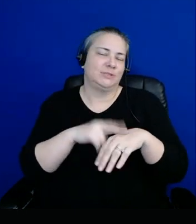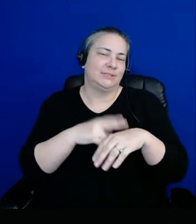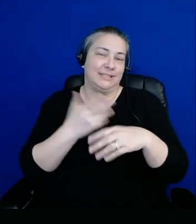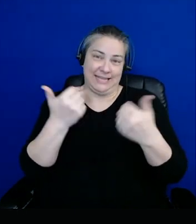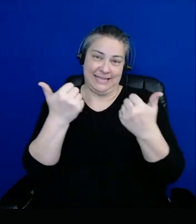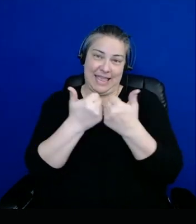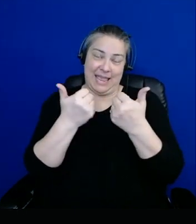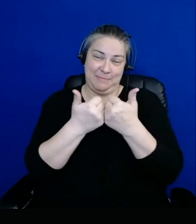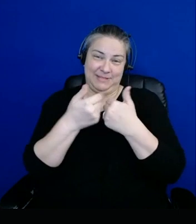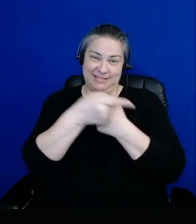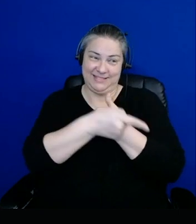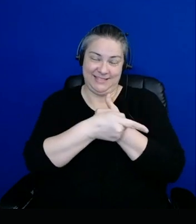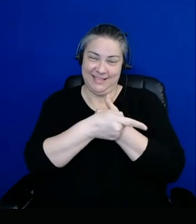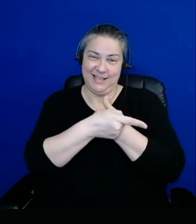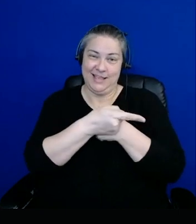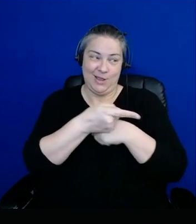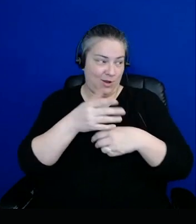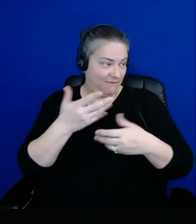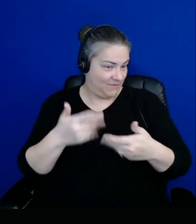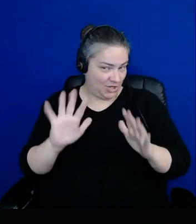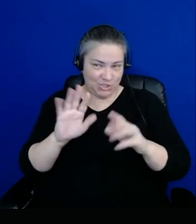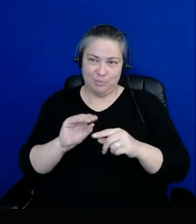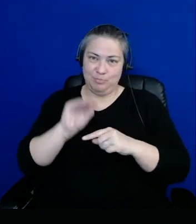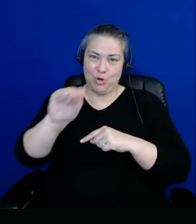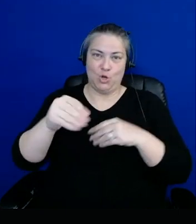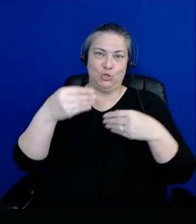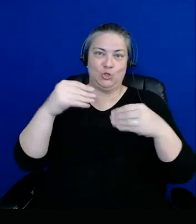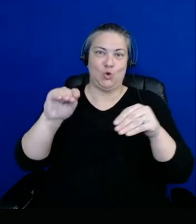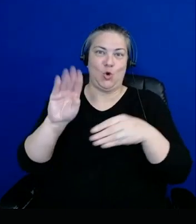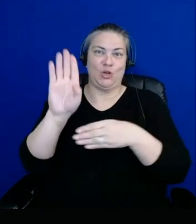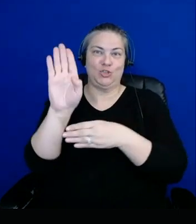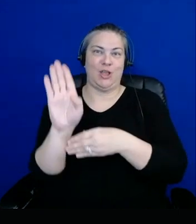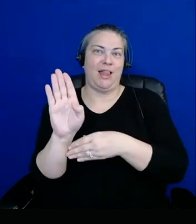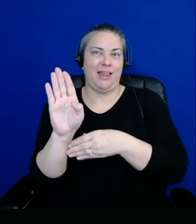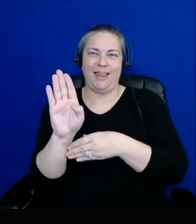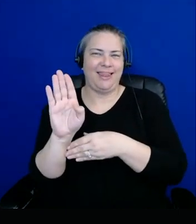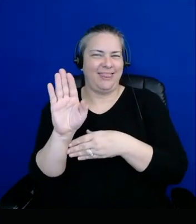released and put on store shelves, in fact in many ways that's the beginning of the game's lifecycle.